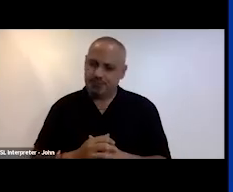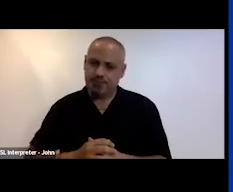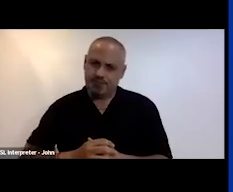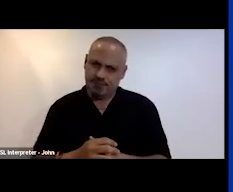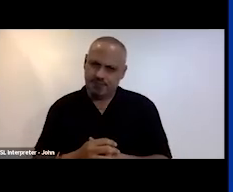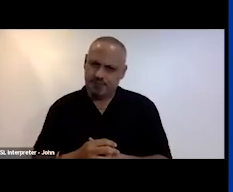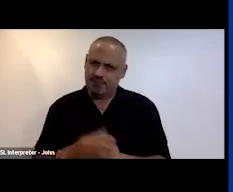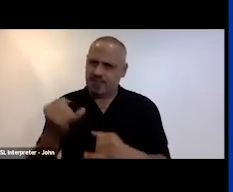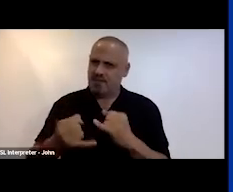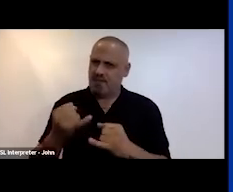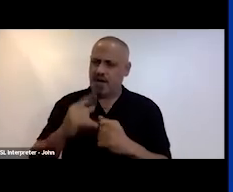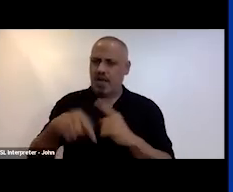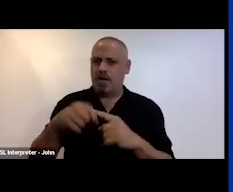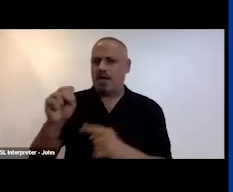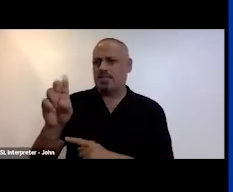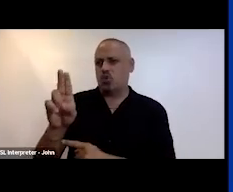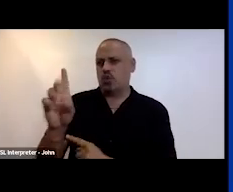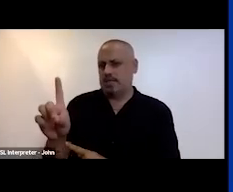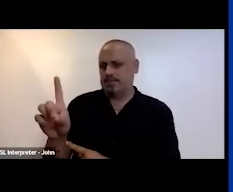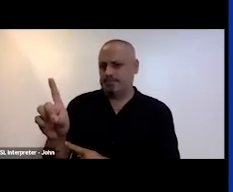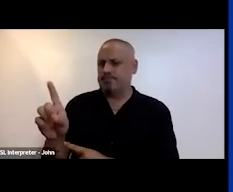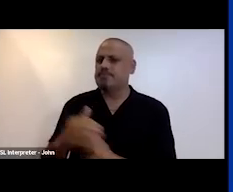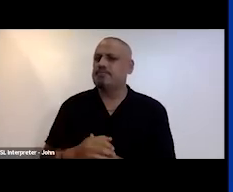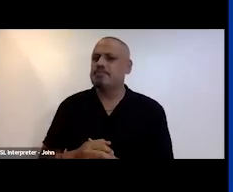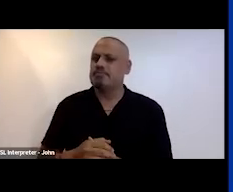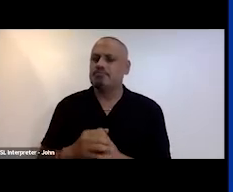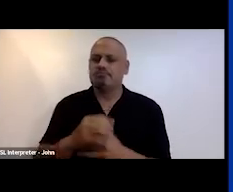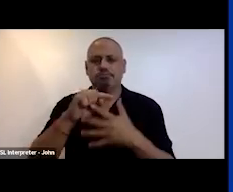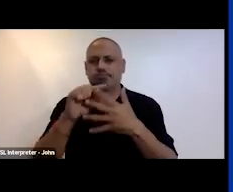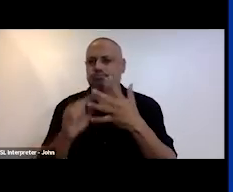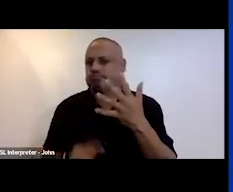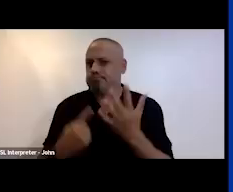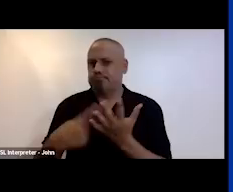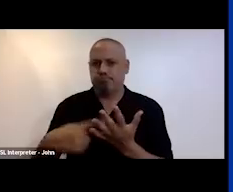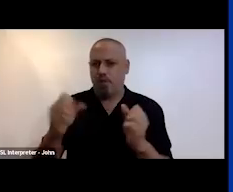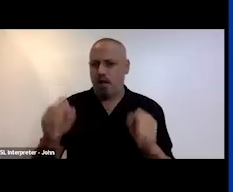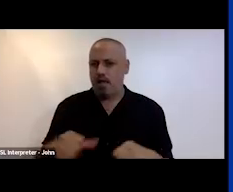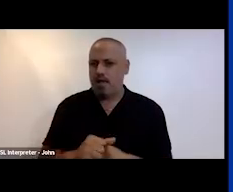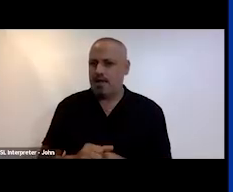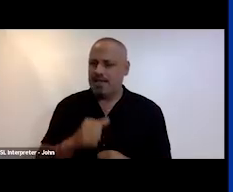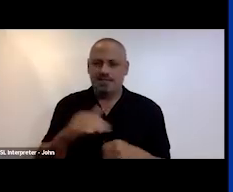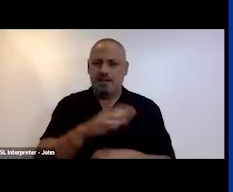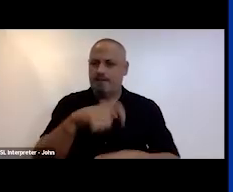And then finally, a word on substance use disorders. There's so much to say about this and just not enough time.